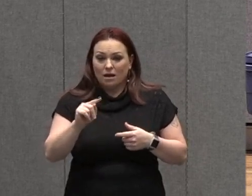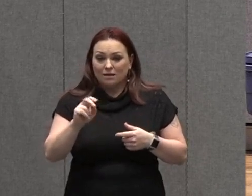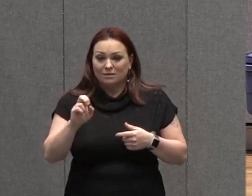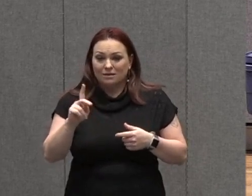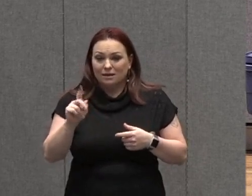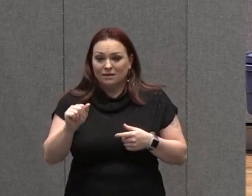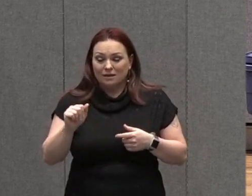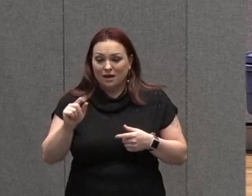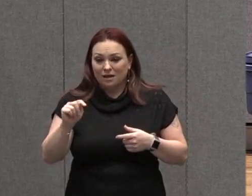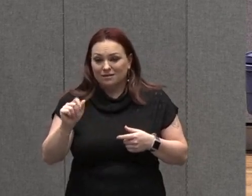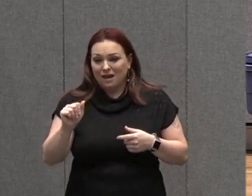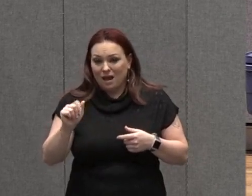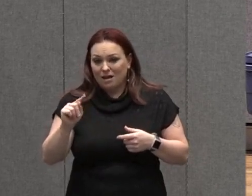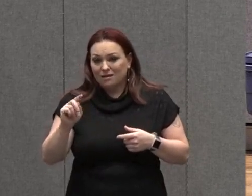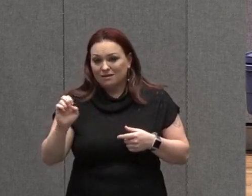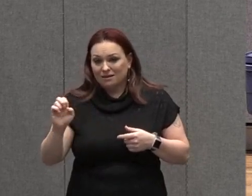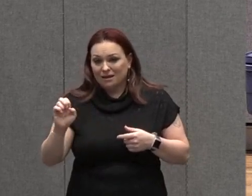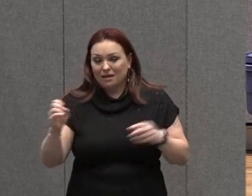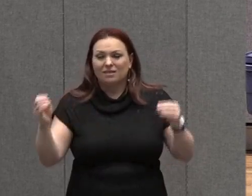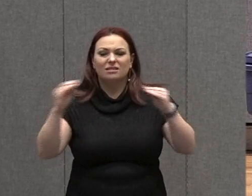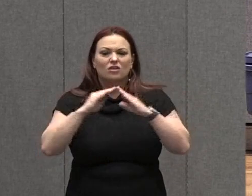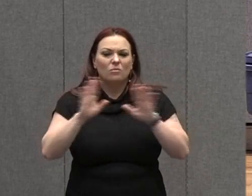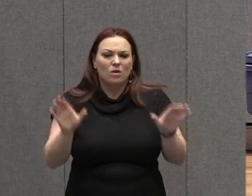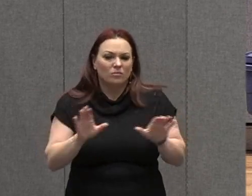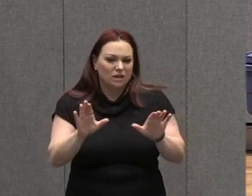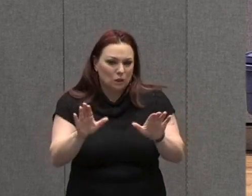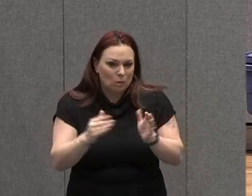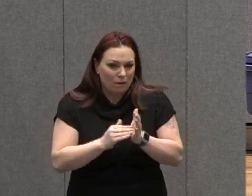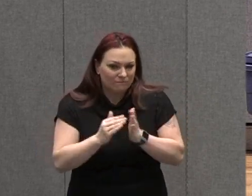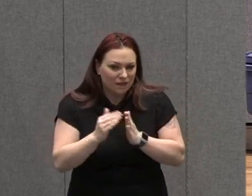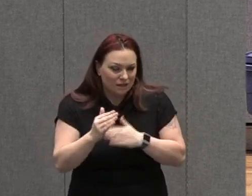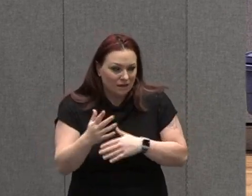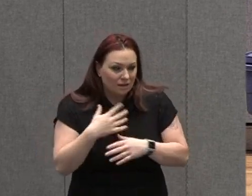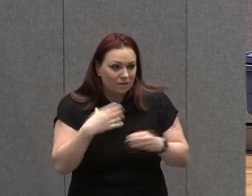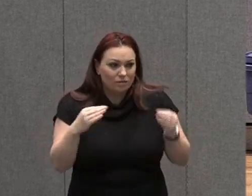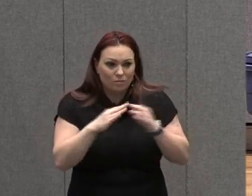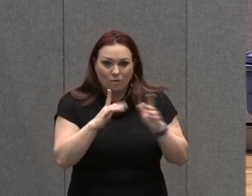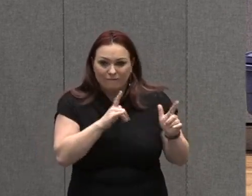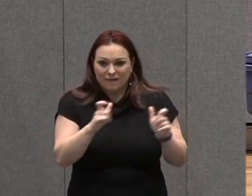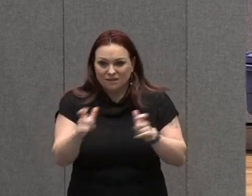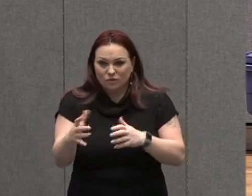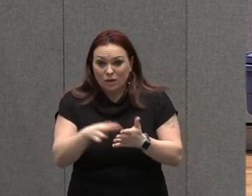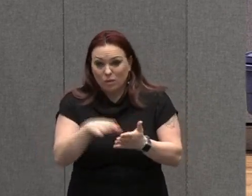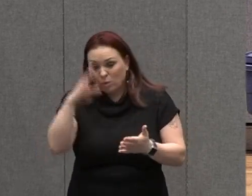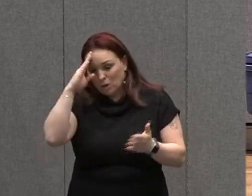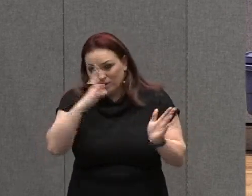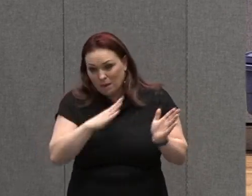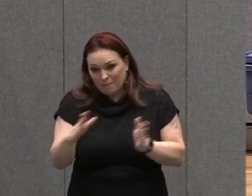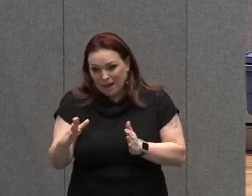So the more we do this, the faster you start learning the pattern, right? And the names.